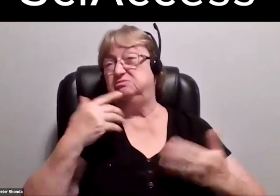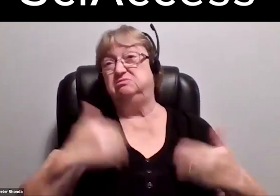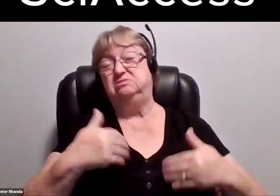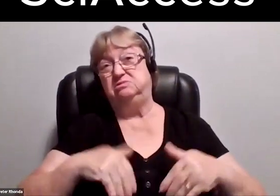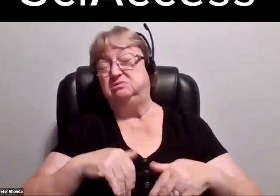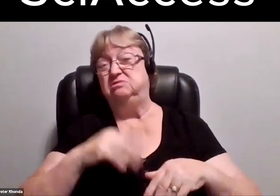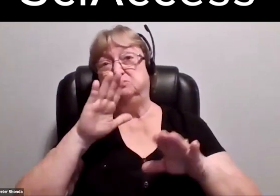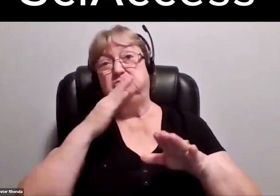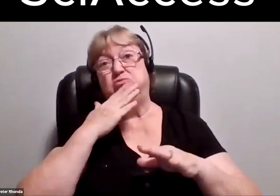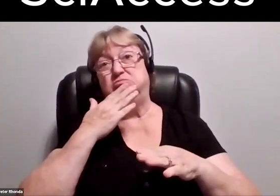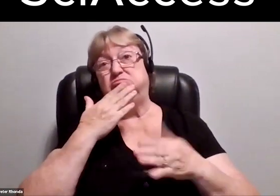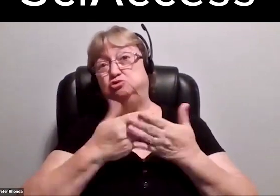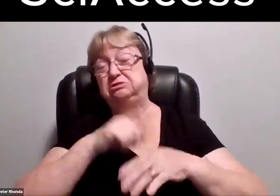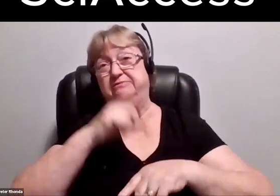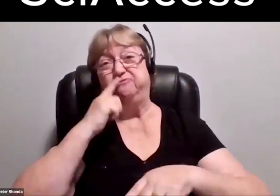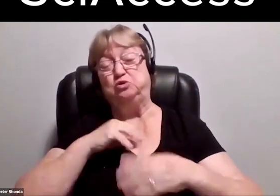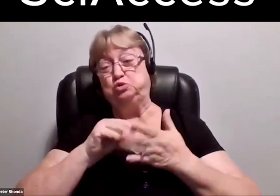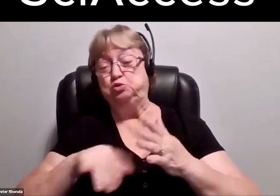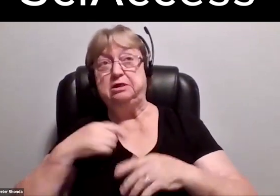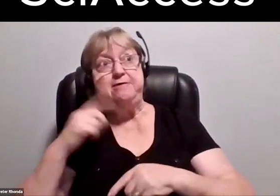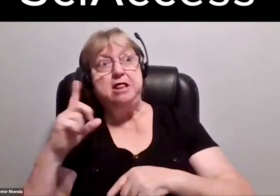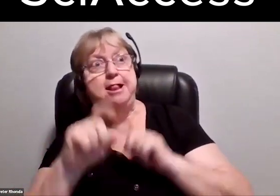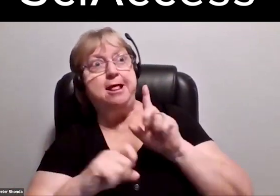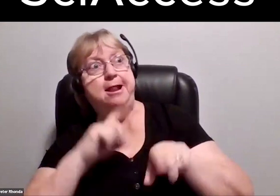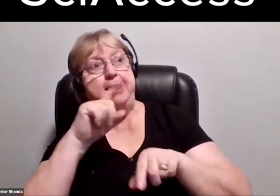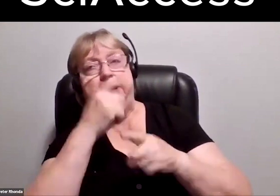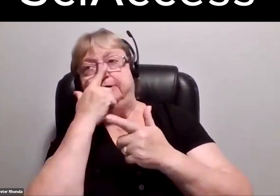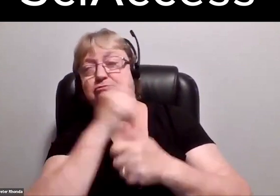to ask all kinds of very interesting and amazing questions.